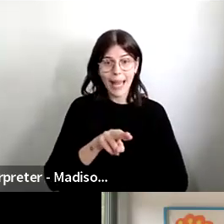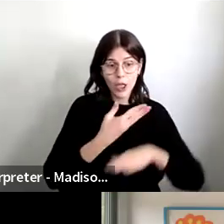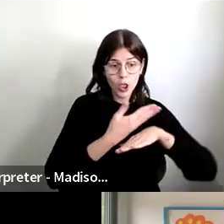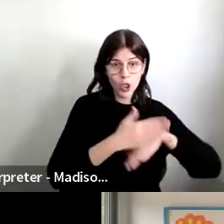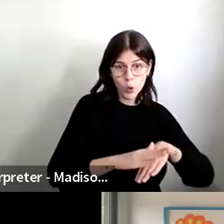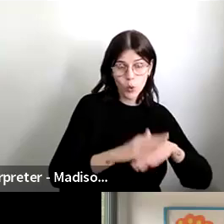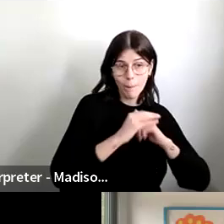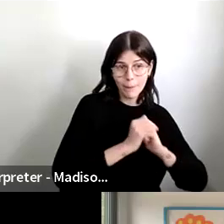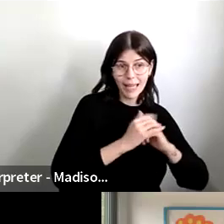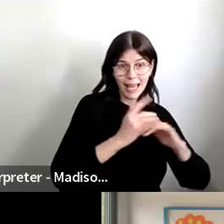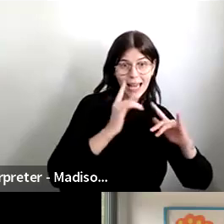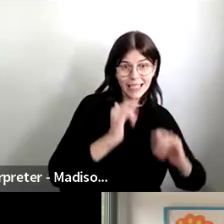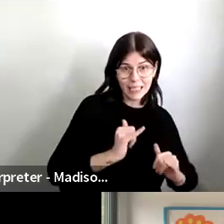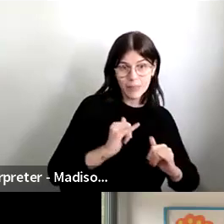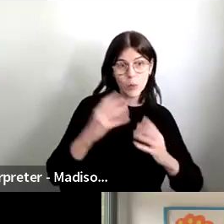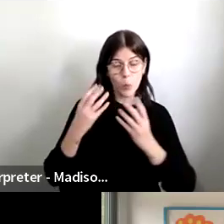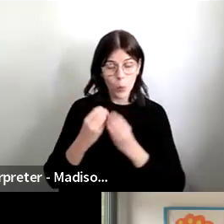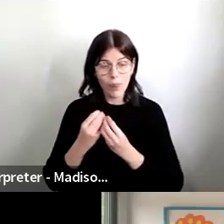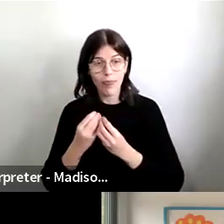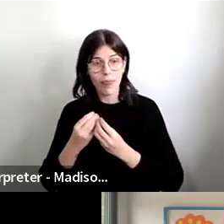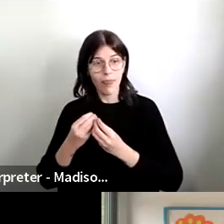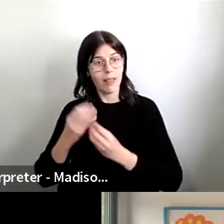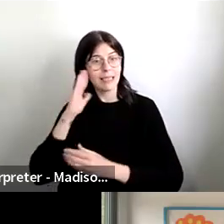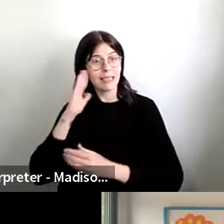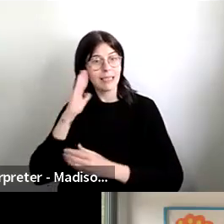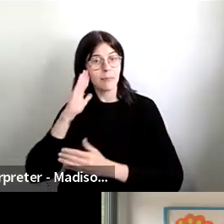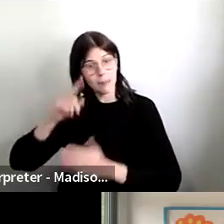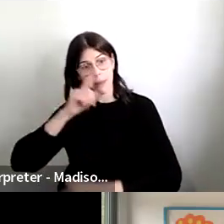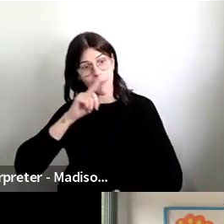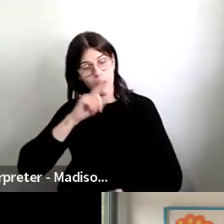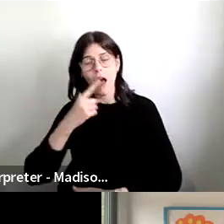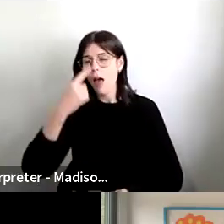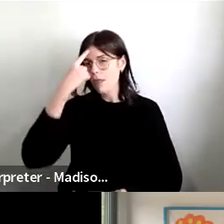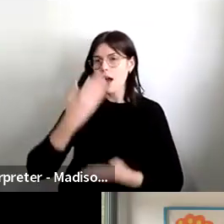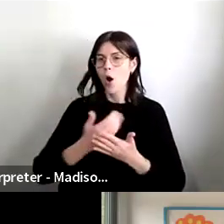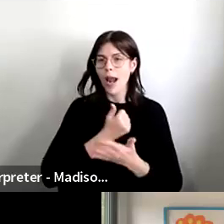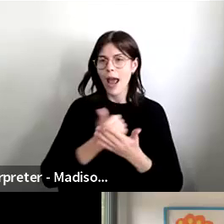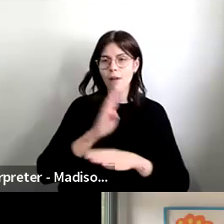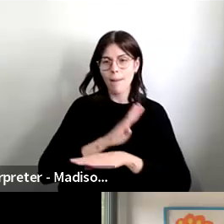year with seasoned assessor's? I think on every panel we try to have a mix of people